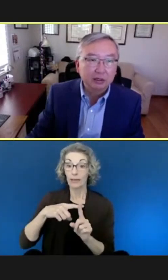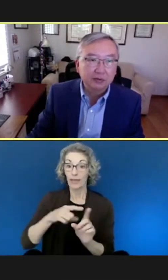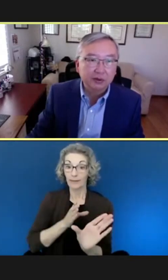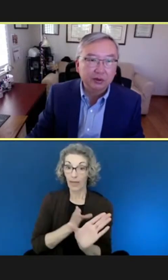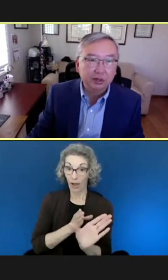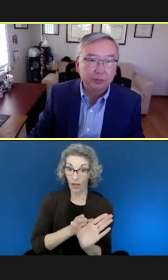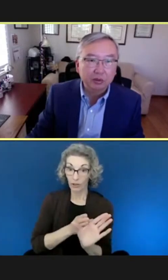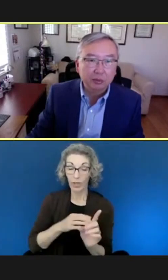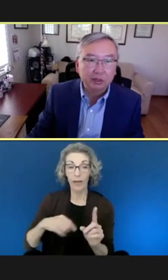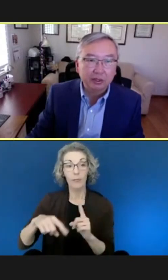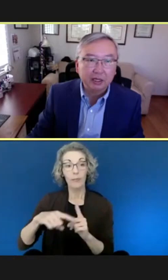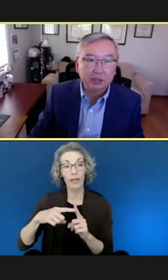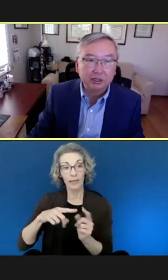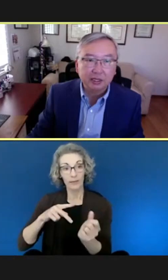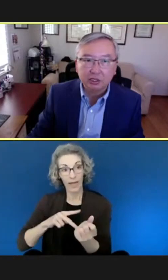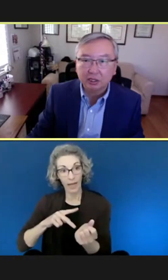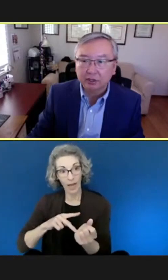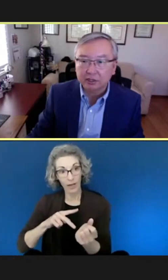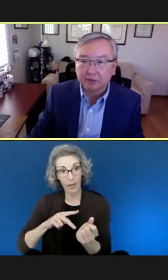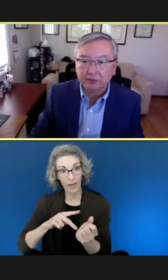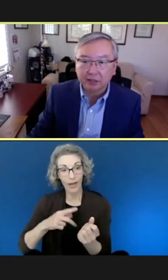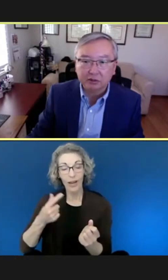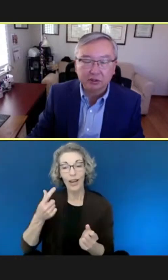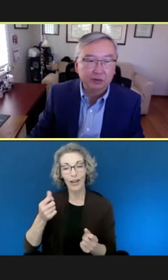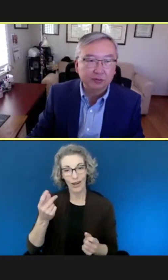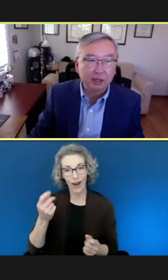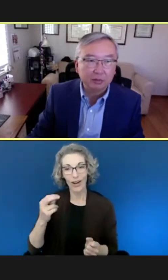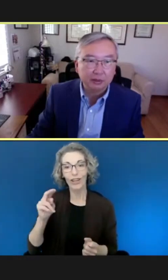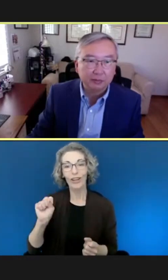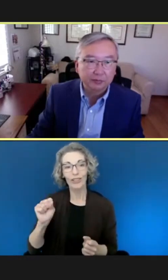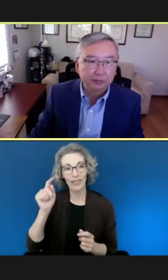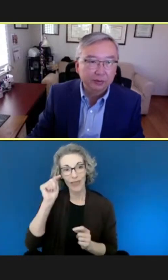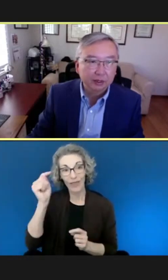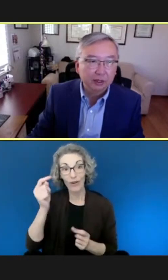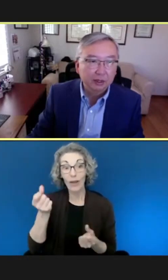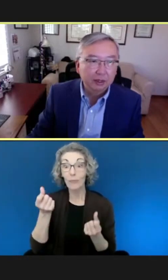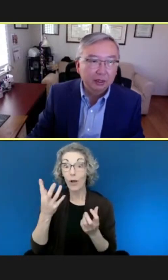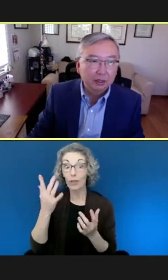theory of multiple intelligence, and Chickering seven factors of development.